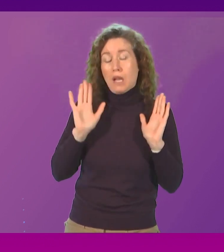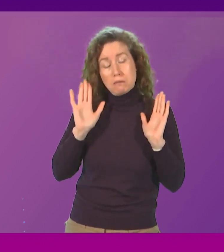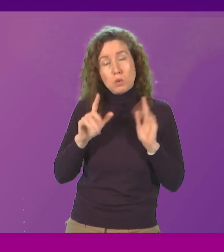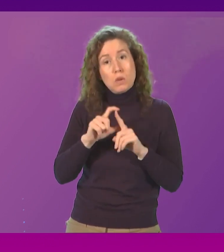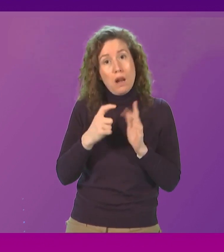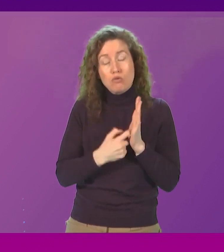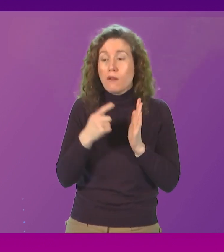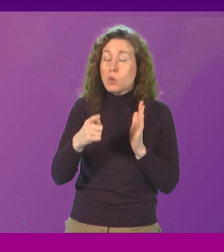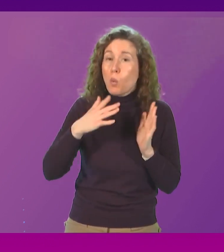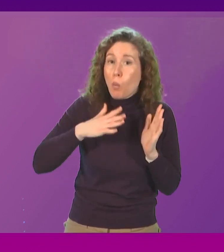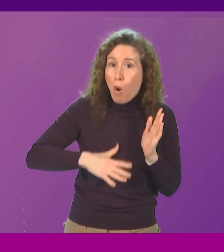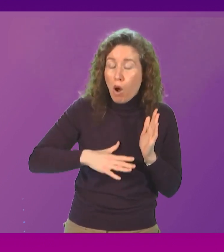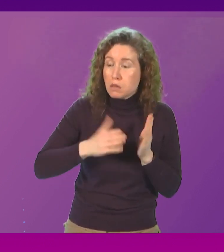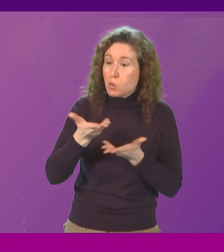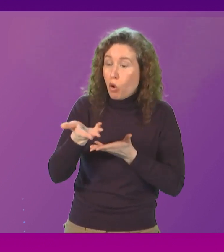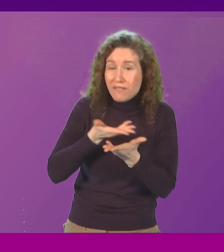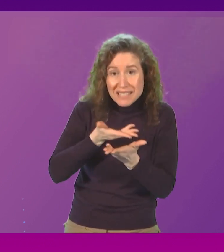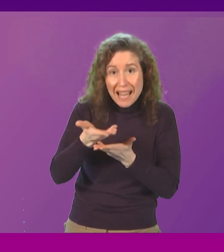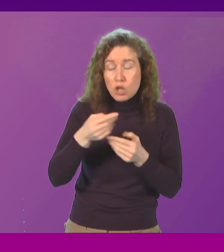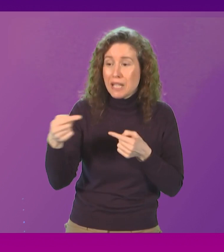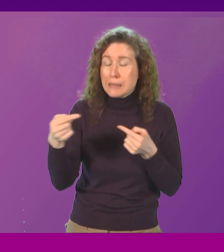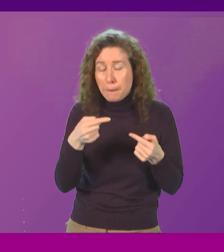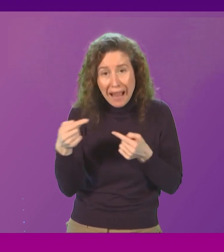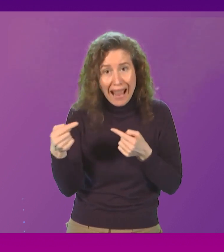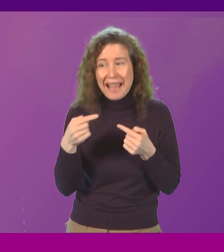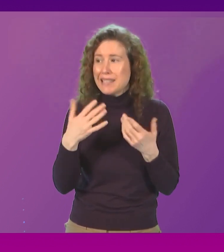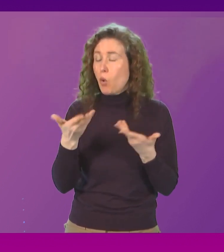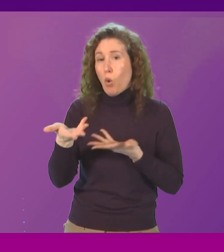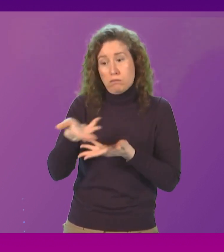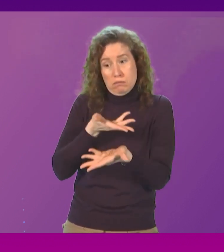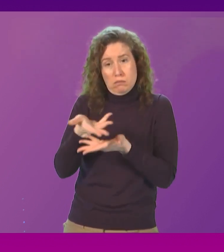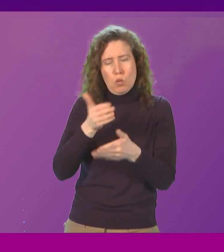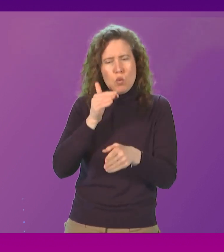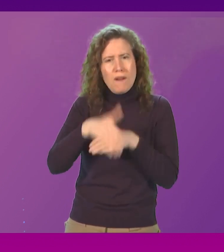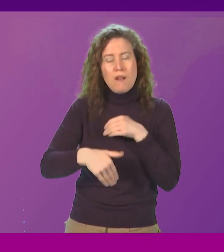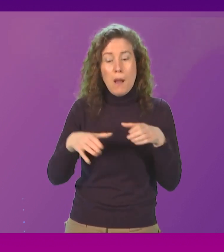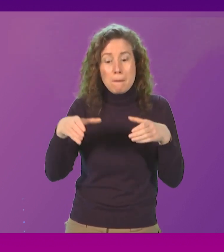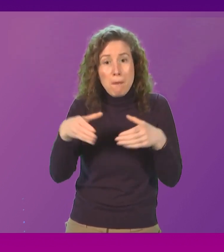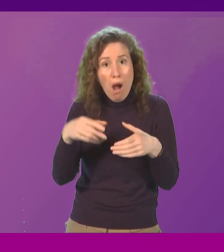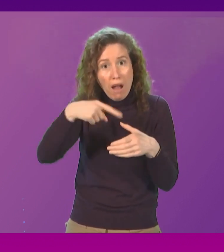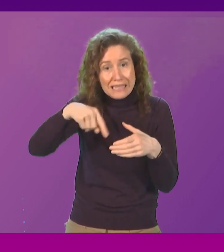if he wants a conversation, a debate or an interaction about party membership figures,